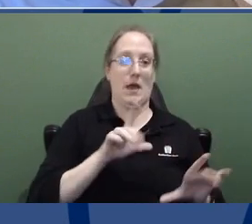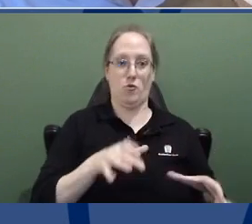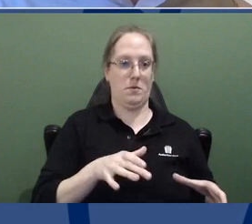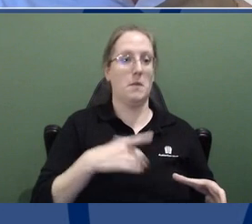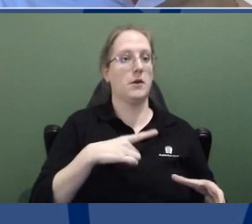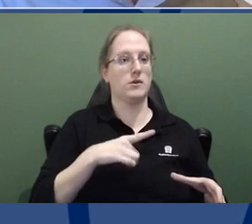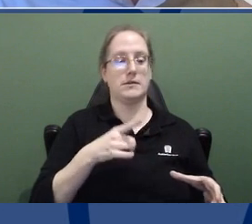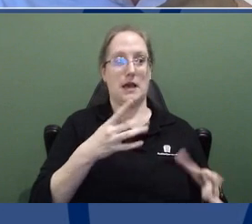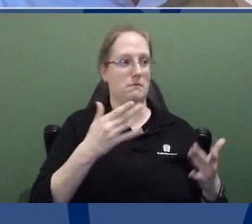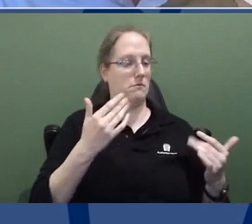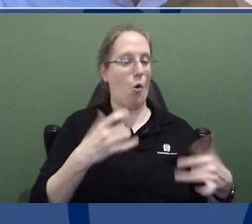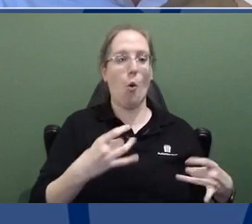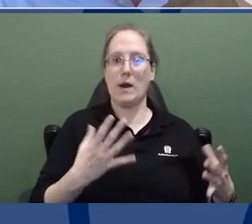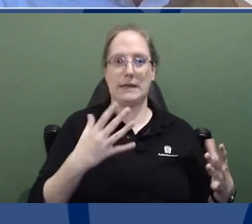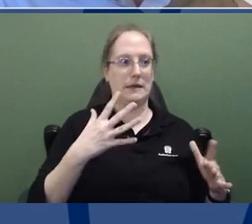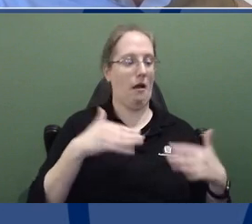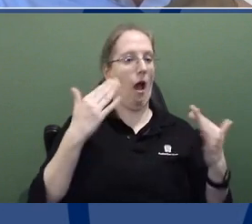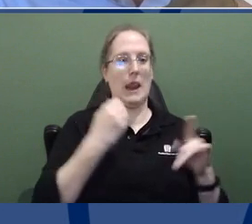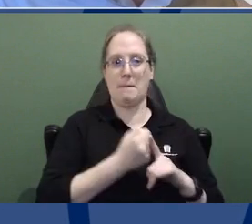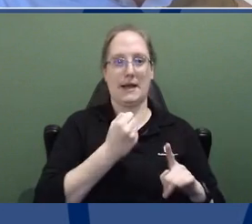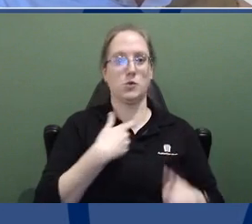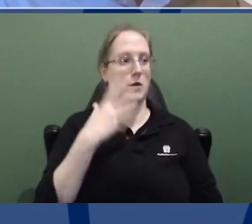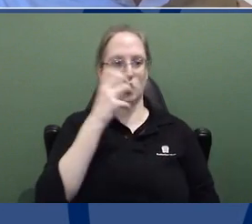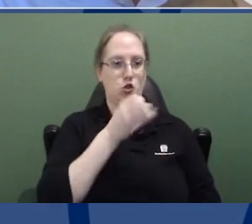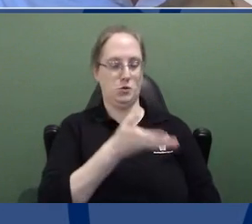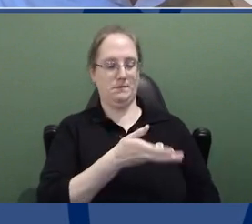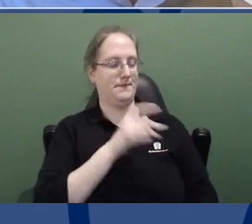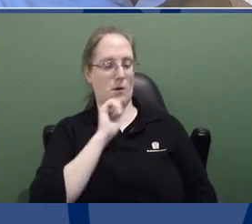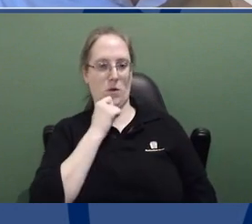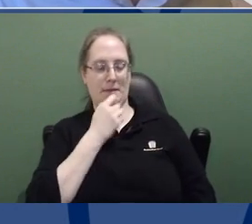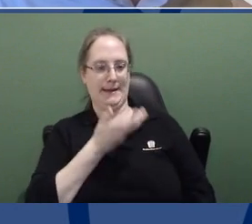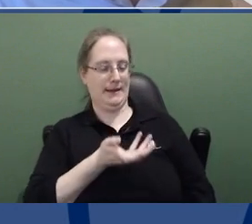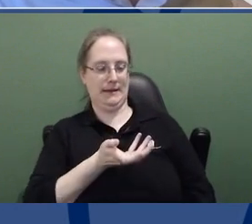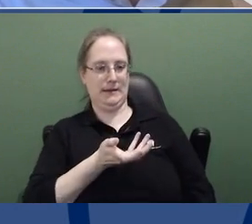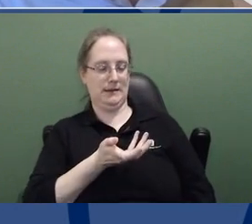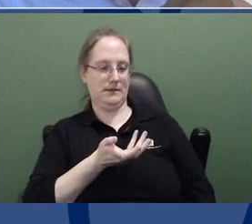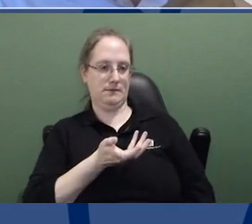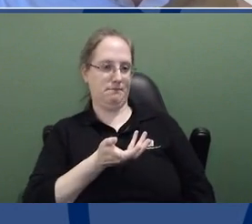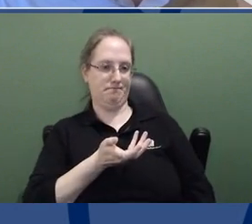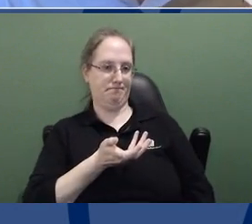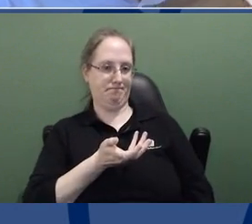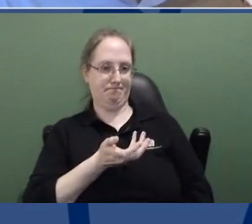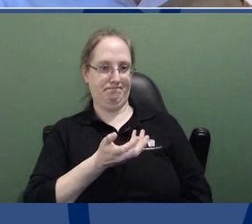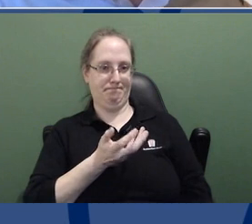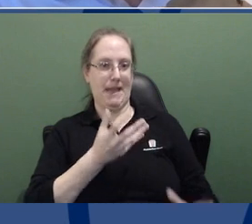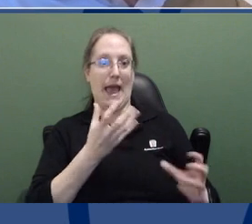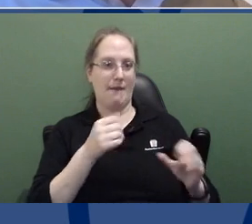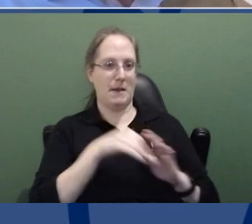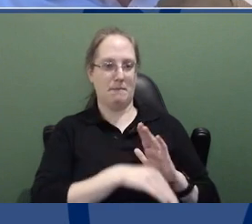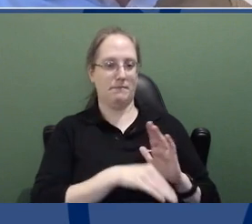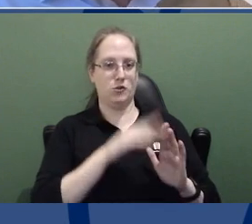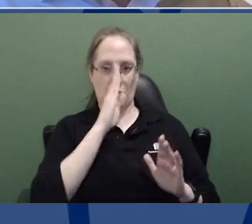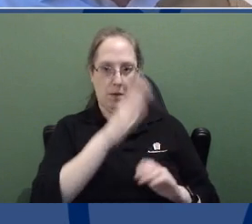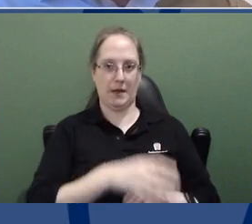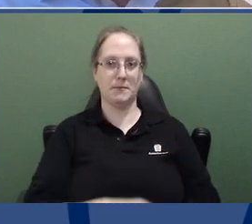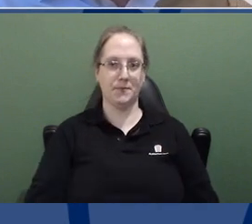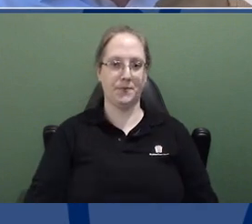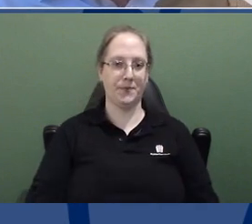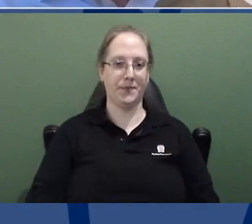list, they're assumed to have been impacted. The one qualification to that is that if your